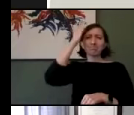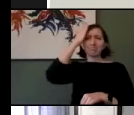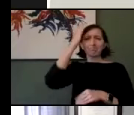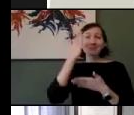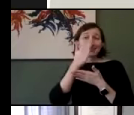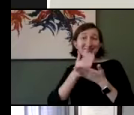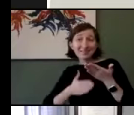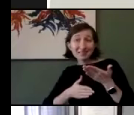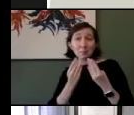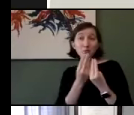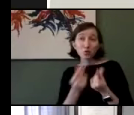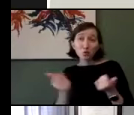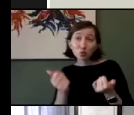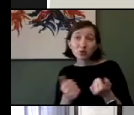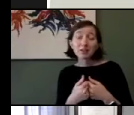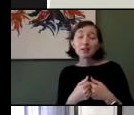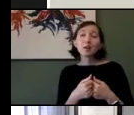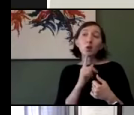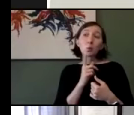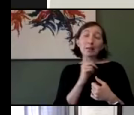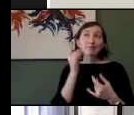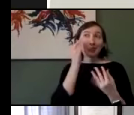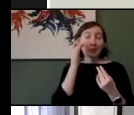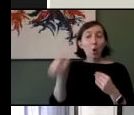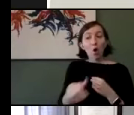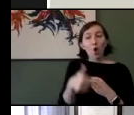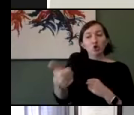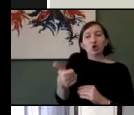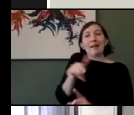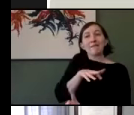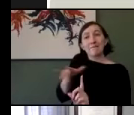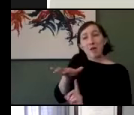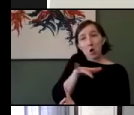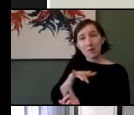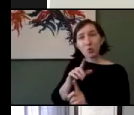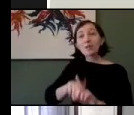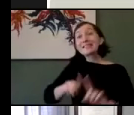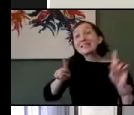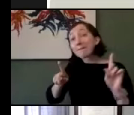it may be coming up with that alternative environment or a different way for the person to participate.